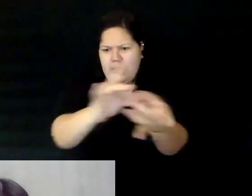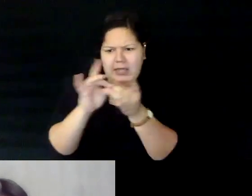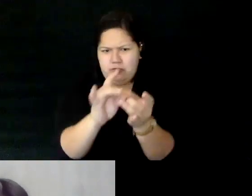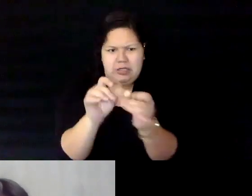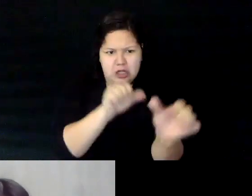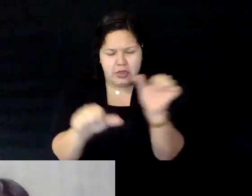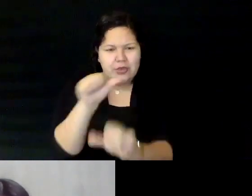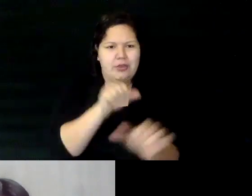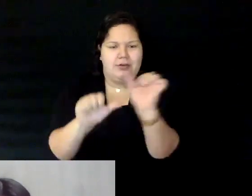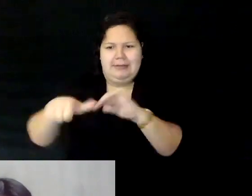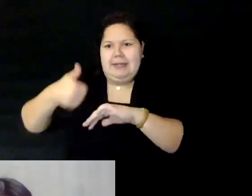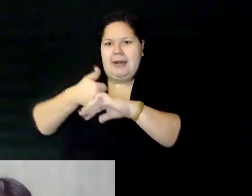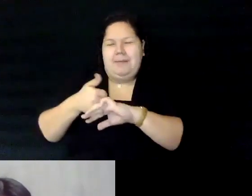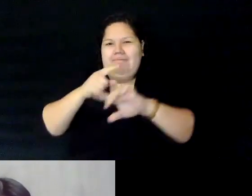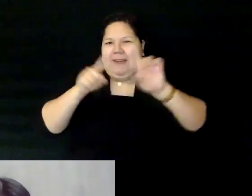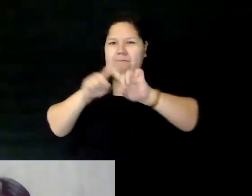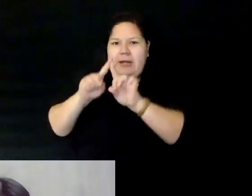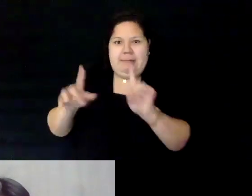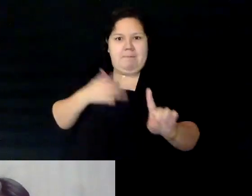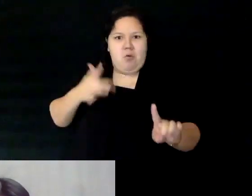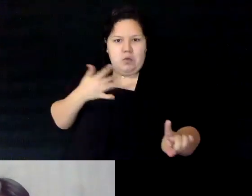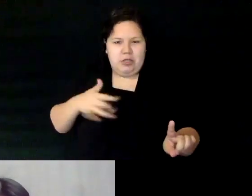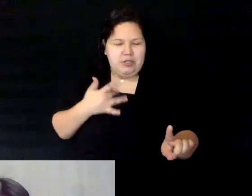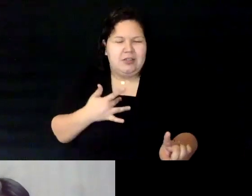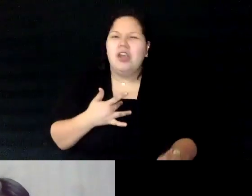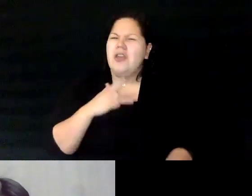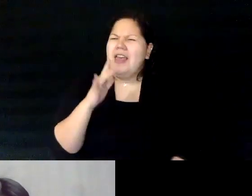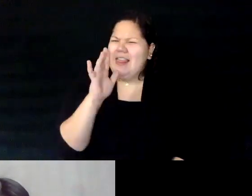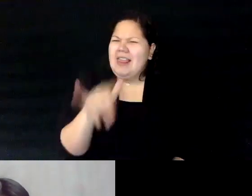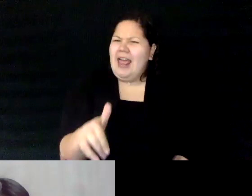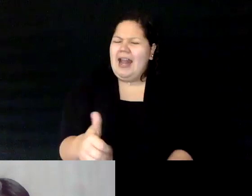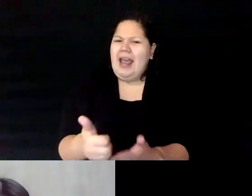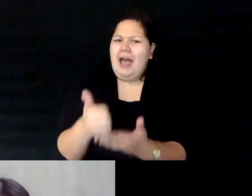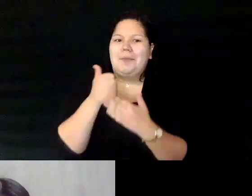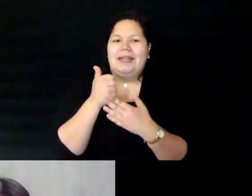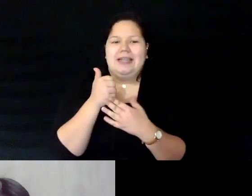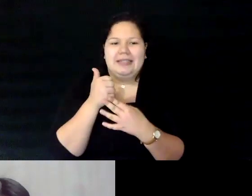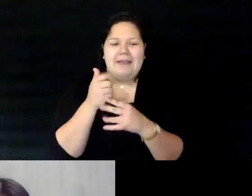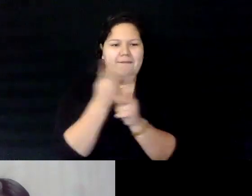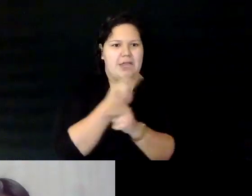So that really kind of informed us in terms of the creating how many, like how many worlds